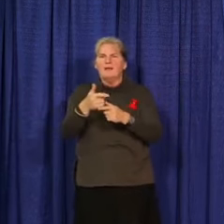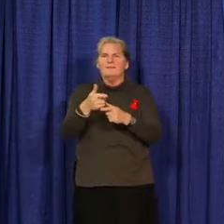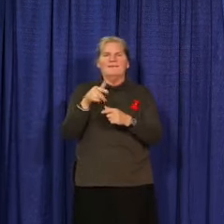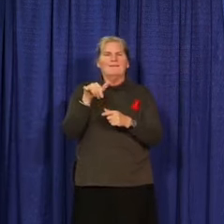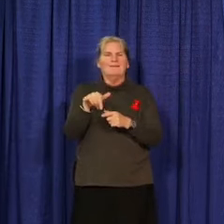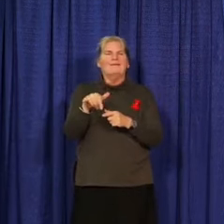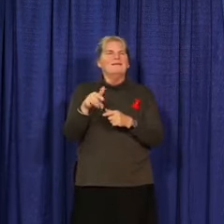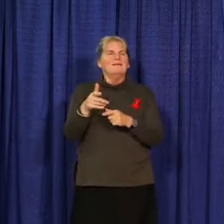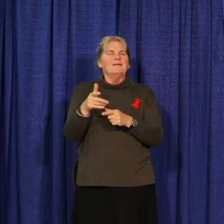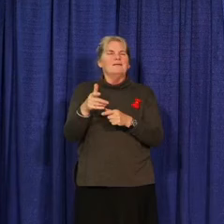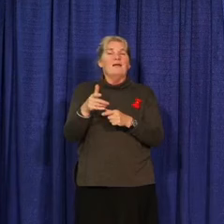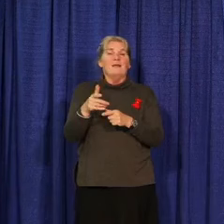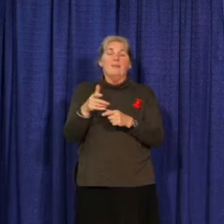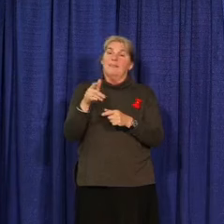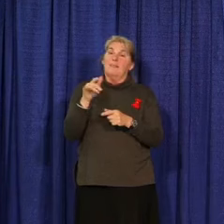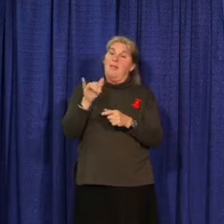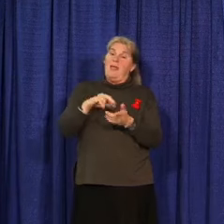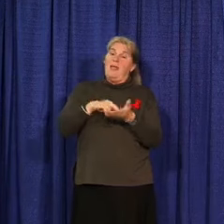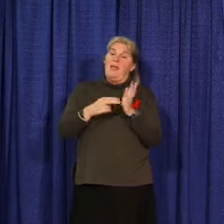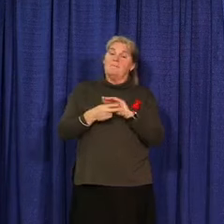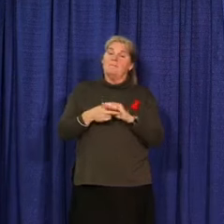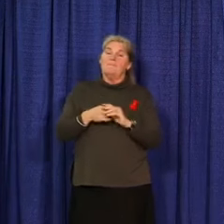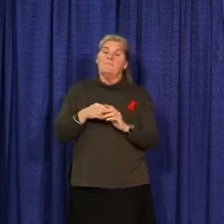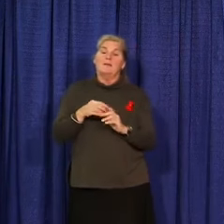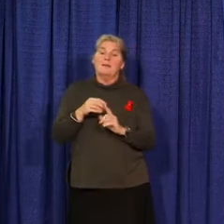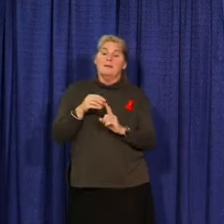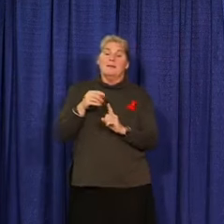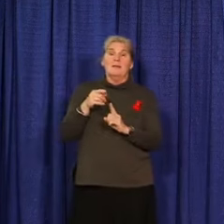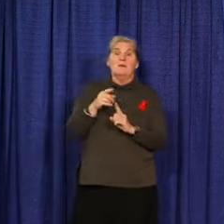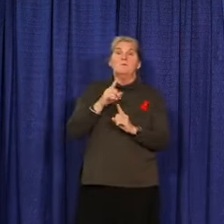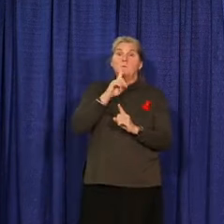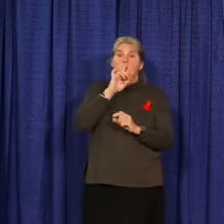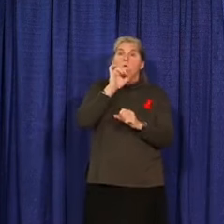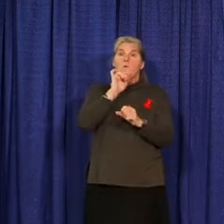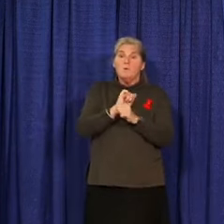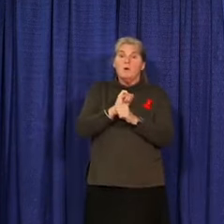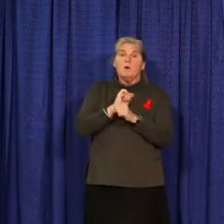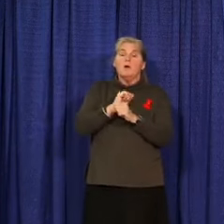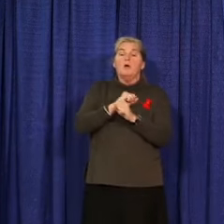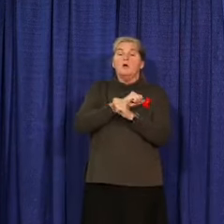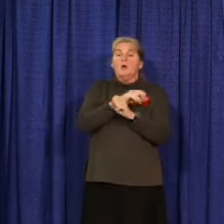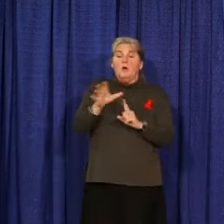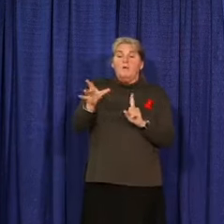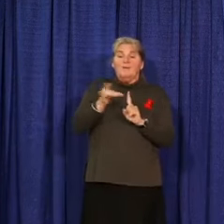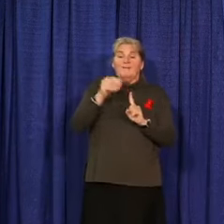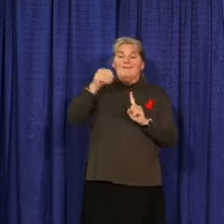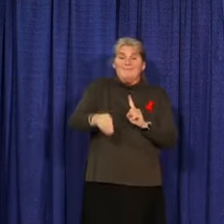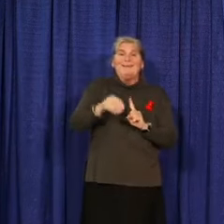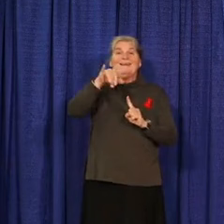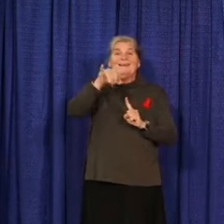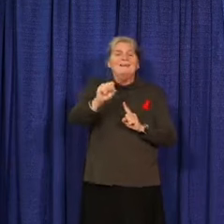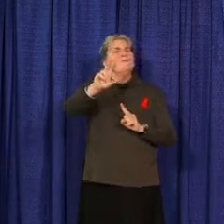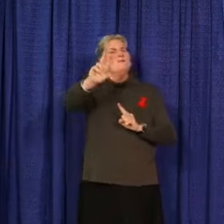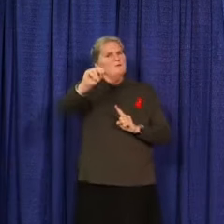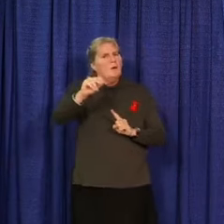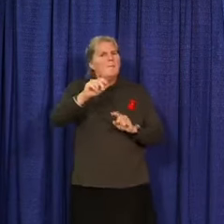This does not mean that exposure did occur, rather that it could have occurred.